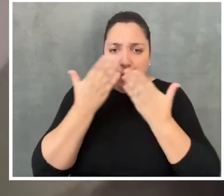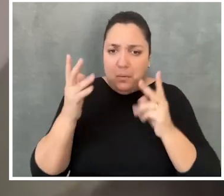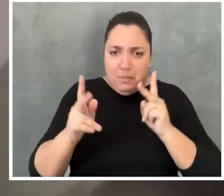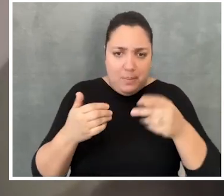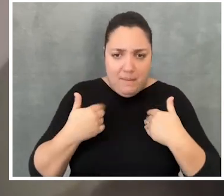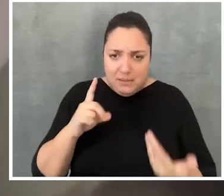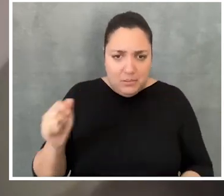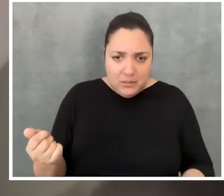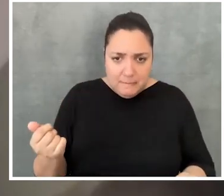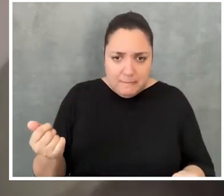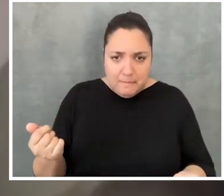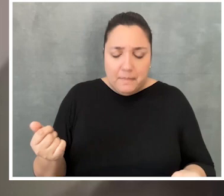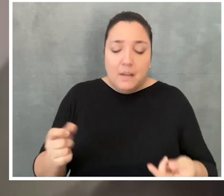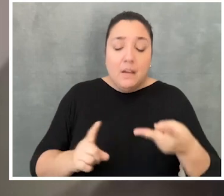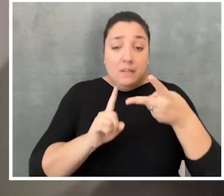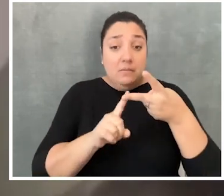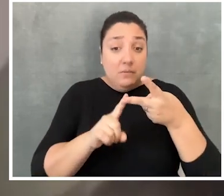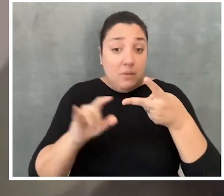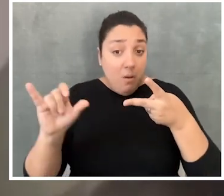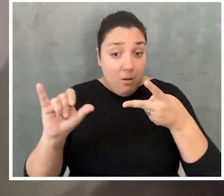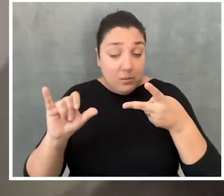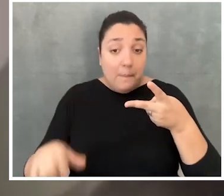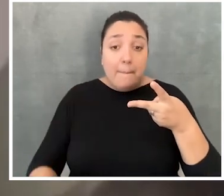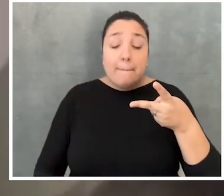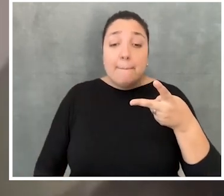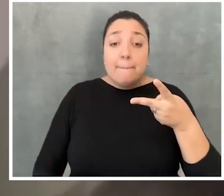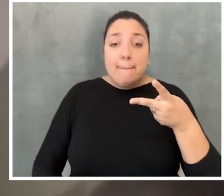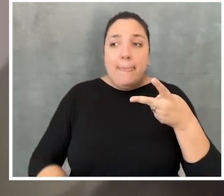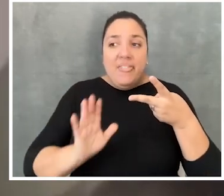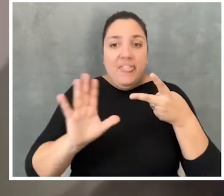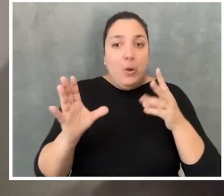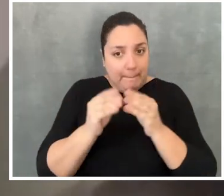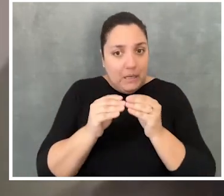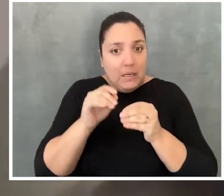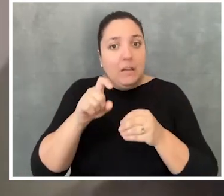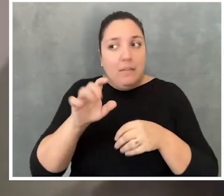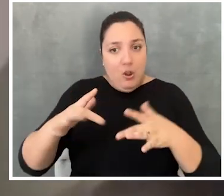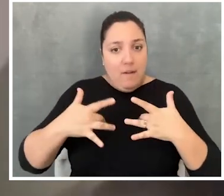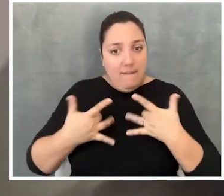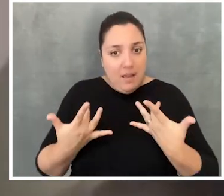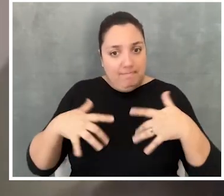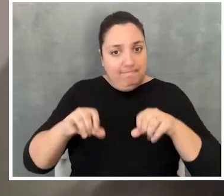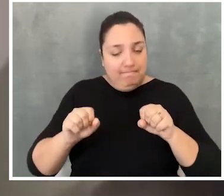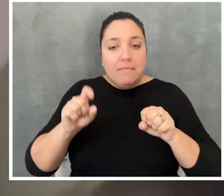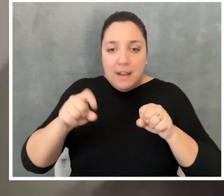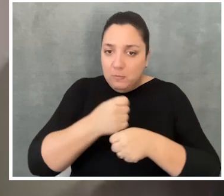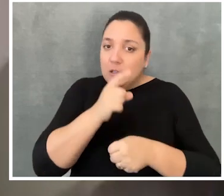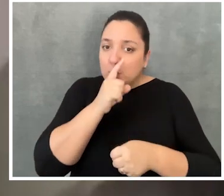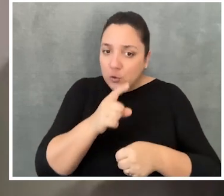And, two, that their meetings and events were accessible to people with disabilities